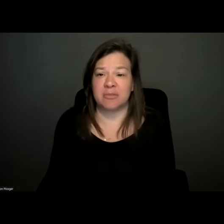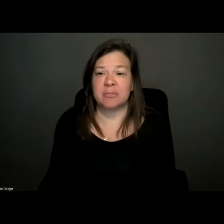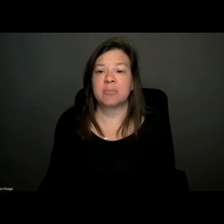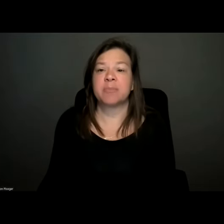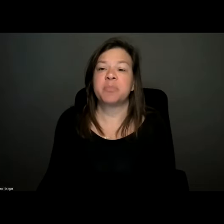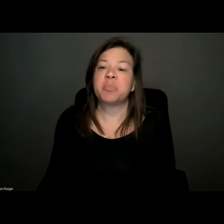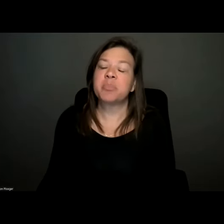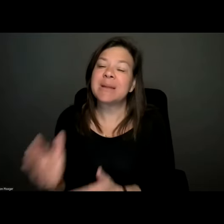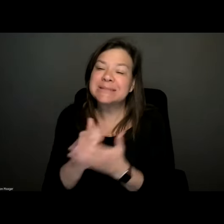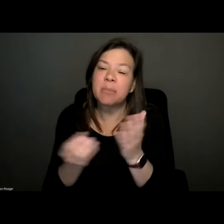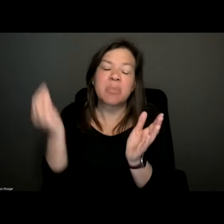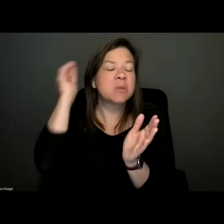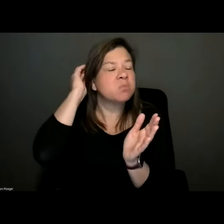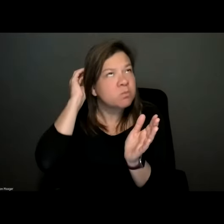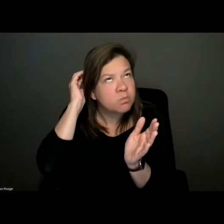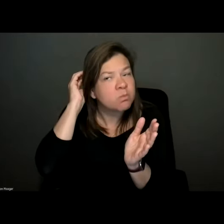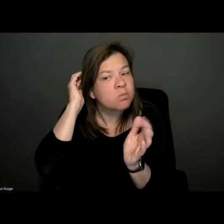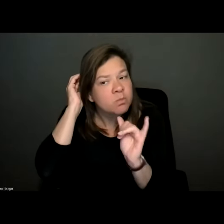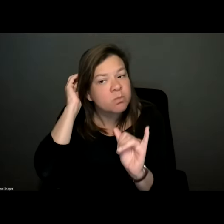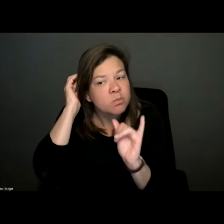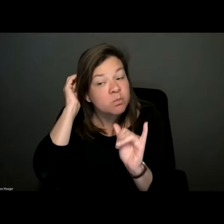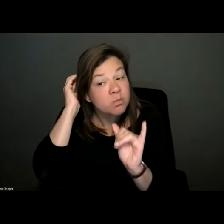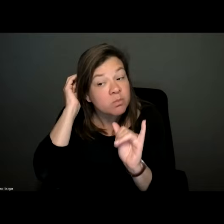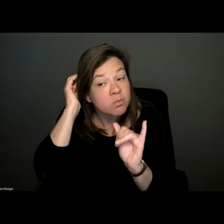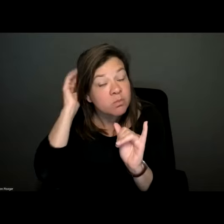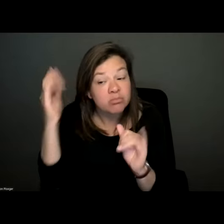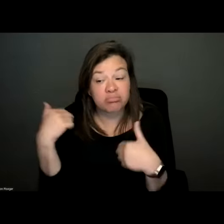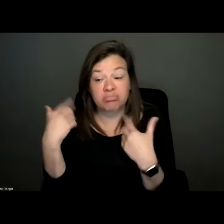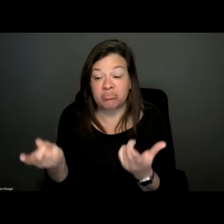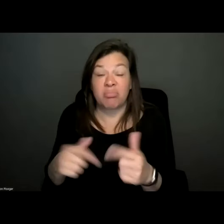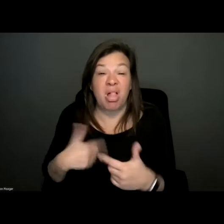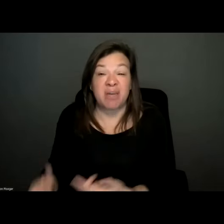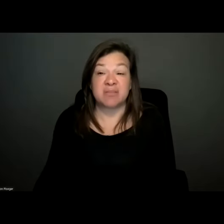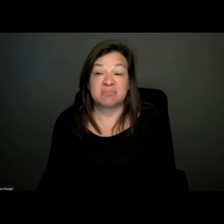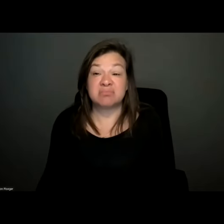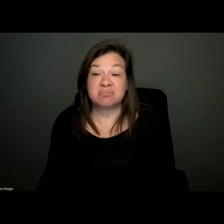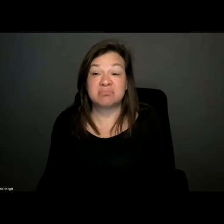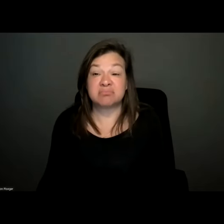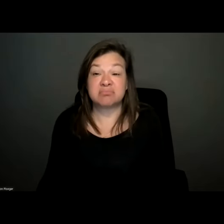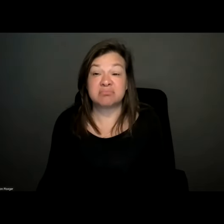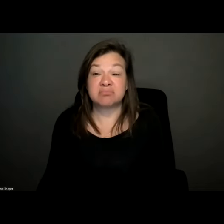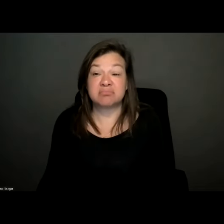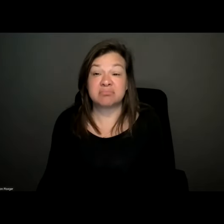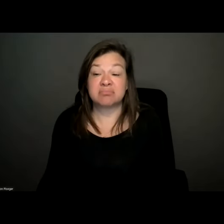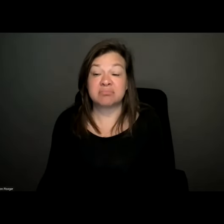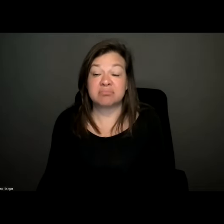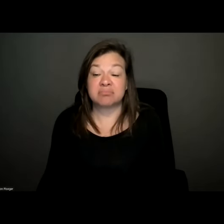and it's stayed with me for the rest, and it will stay with me for the rest of my life, you know, that she was the one who thought of,